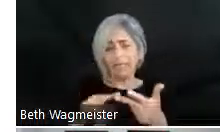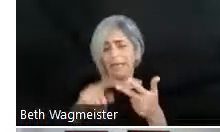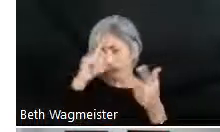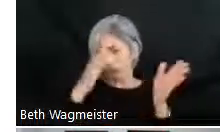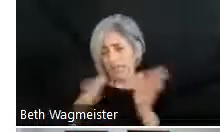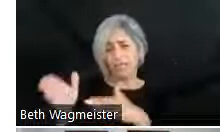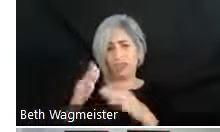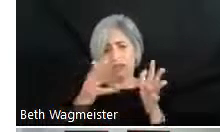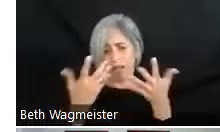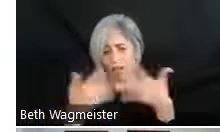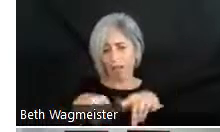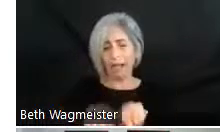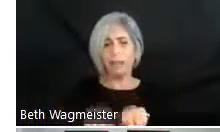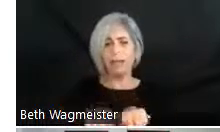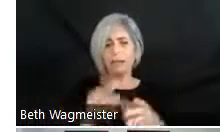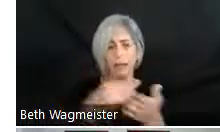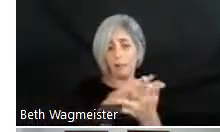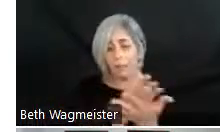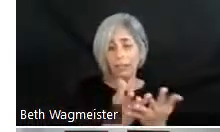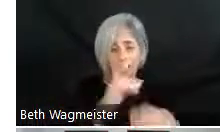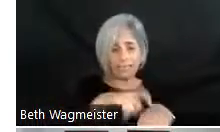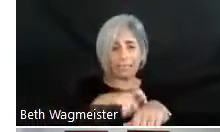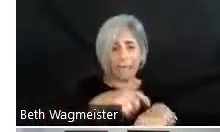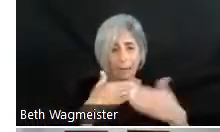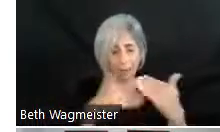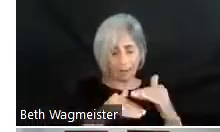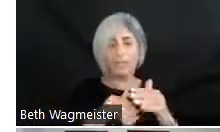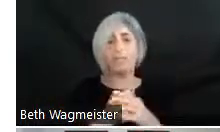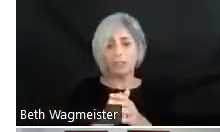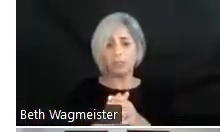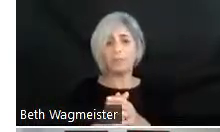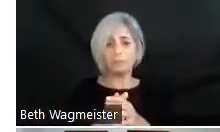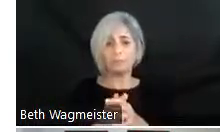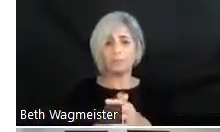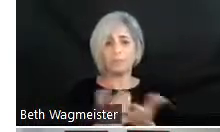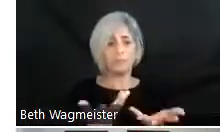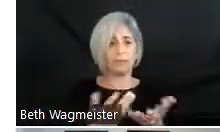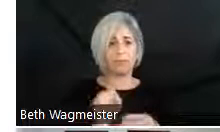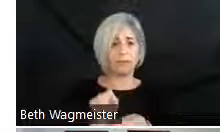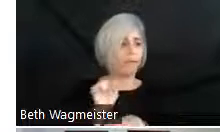Caitlin says budget. Budget and time constraints. Just ship it. Yeah. Josh, I don't know if